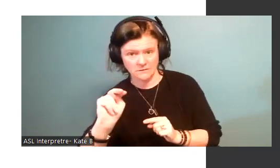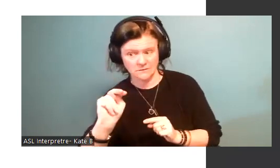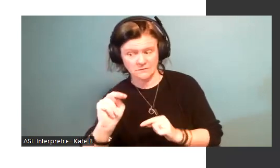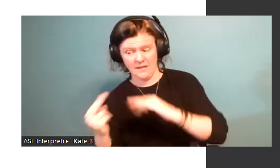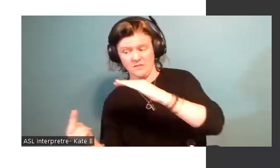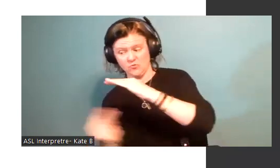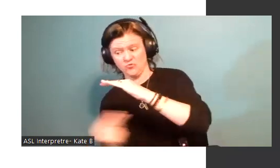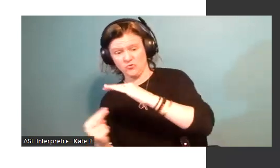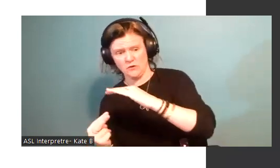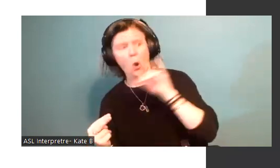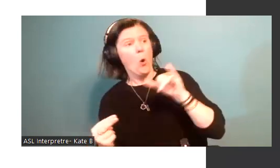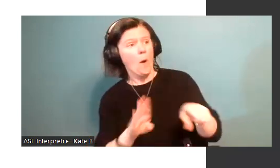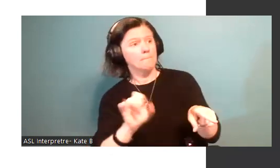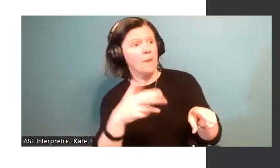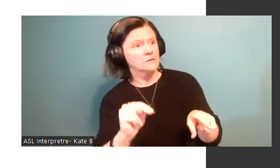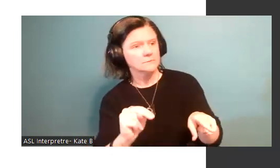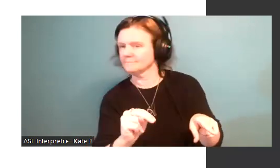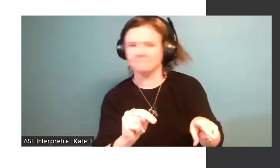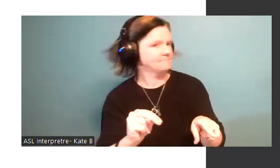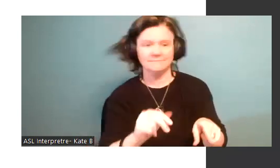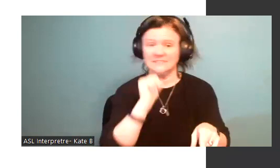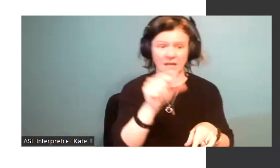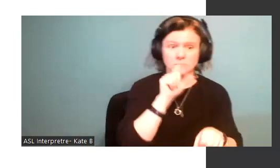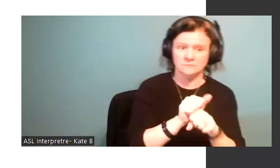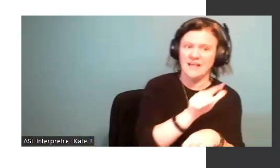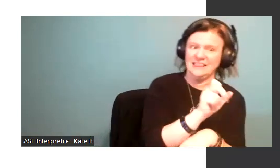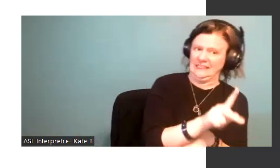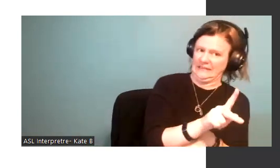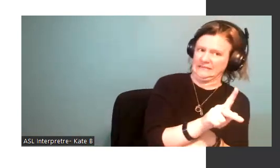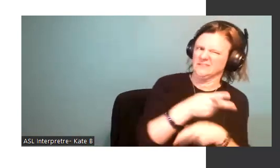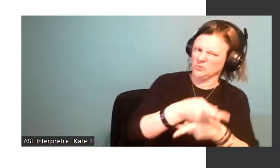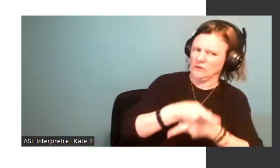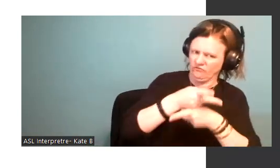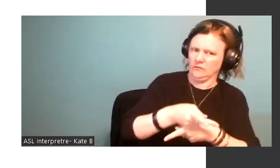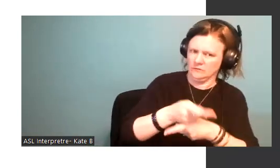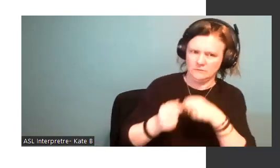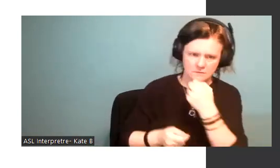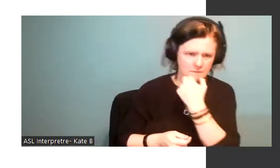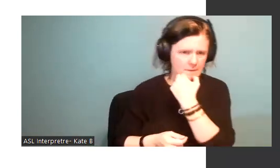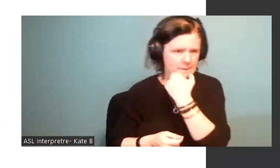If you have a link, but you give it a role equals button, the screen reader is going to interpret a